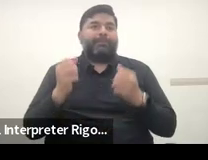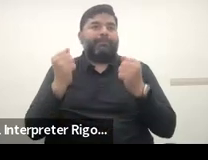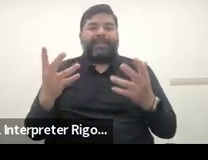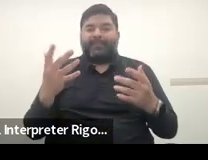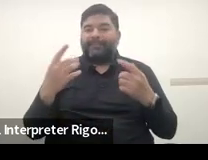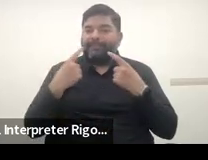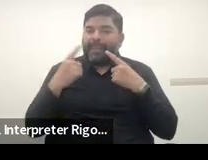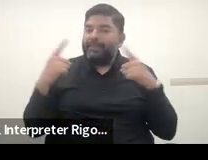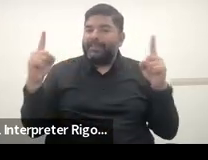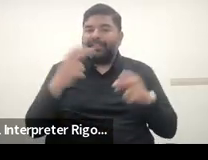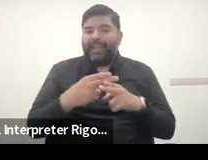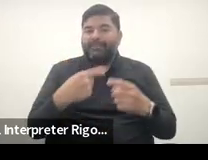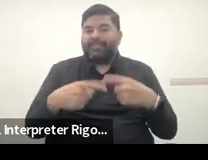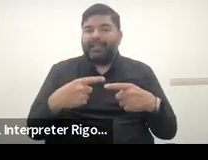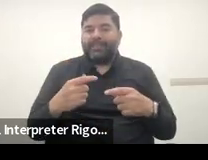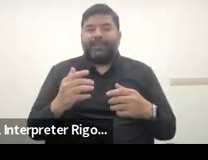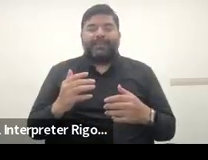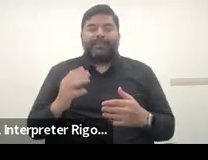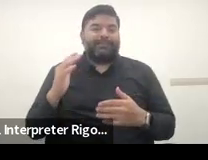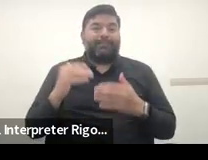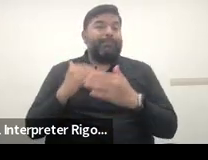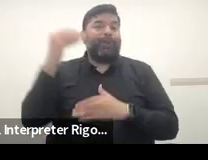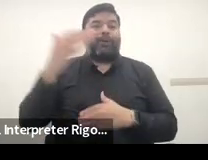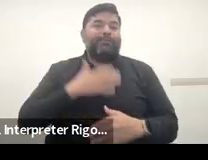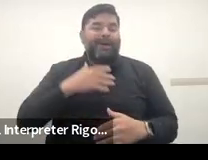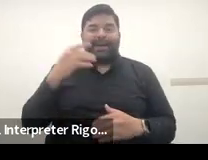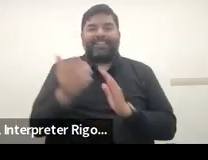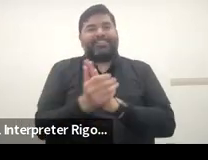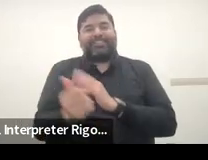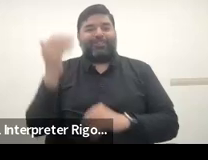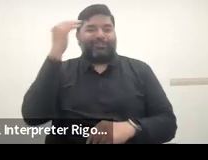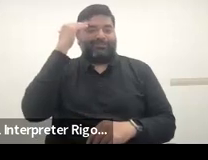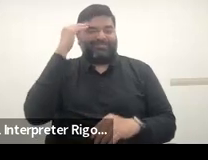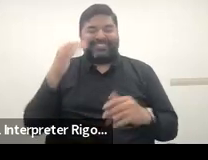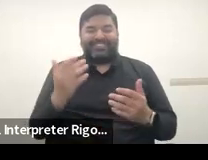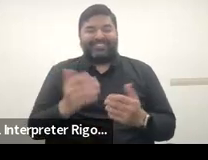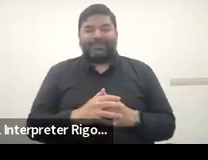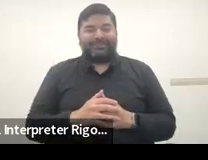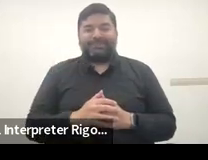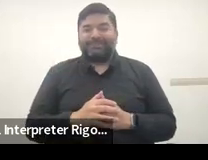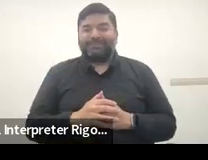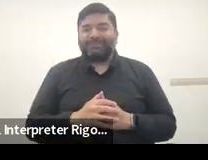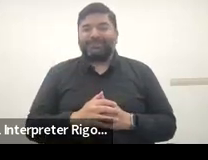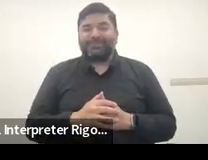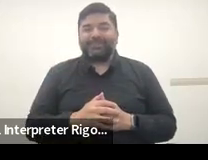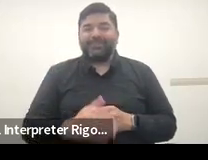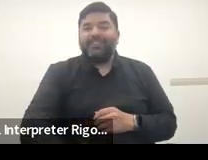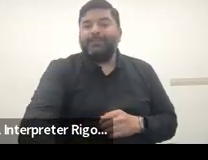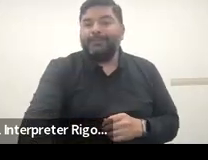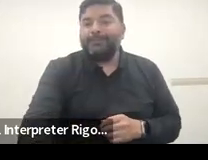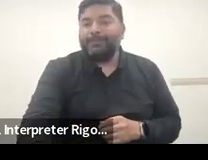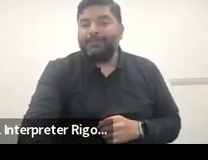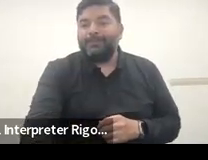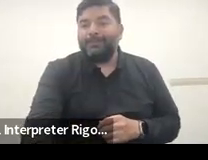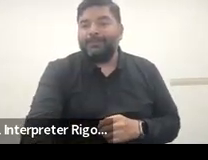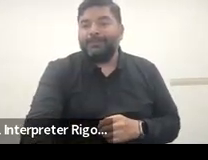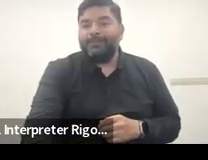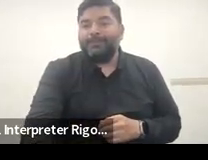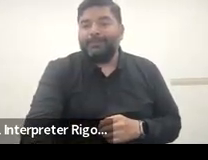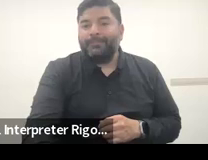that are beyond my skill set. Yeah so these are some of the ways— We use a data set